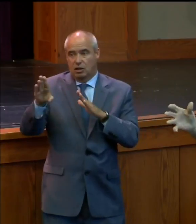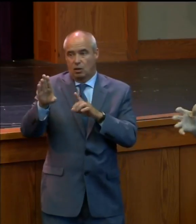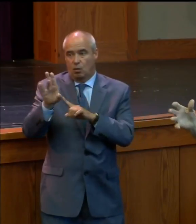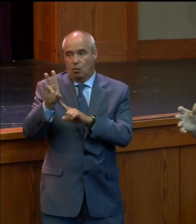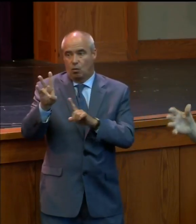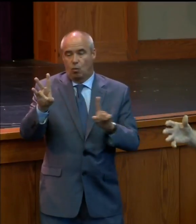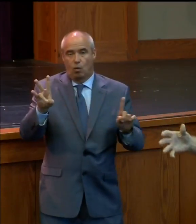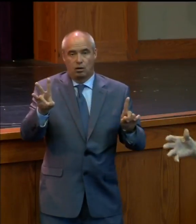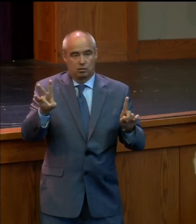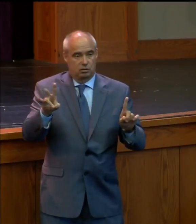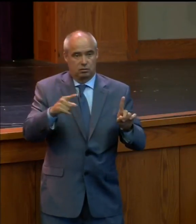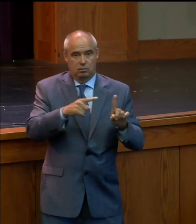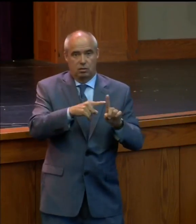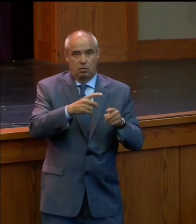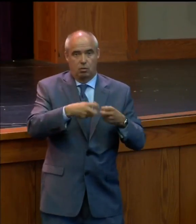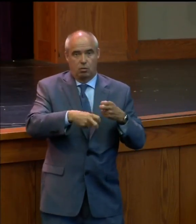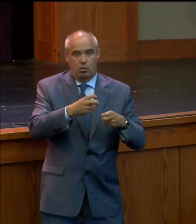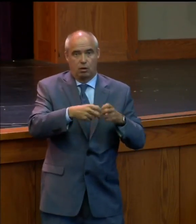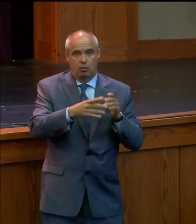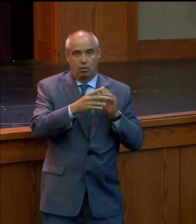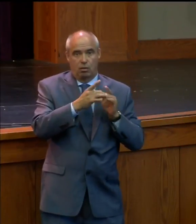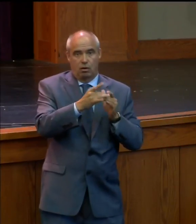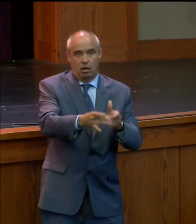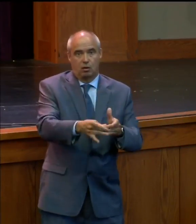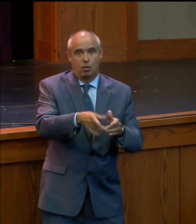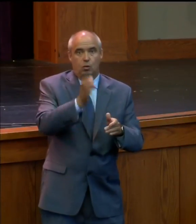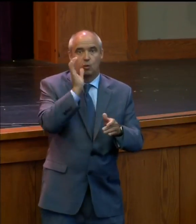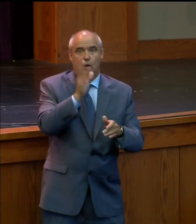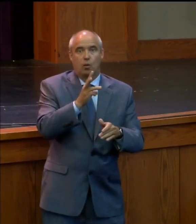WITH LEAD IN THE DRINKING WATER BECAUSE MOST PLACES THAT PUT